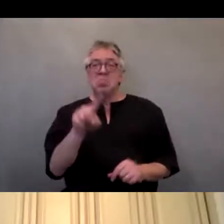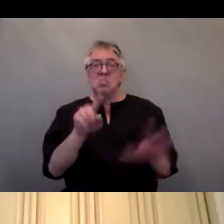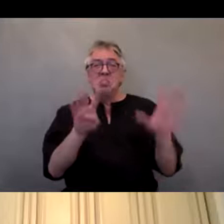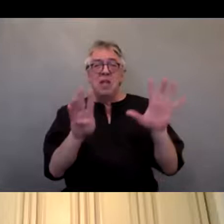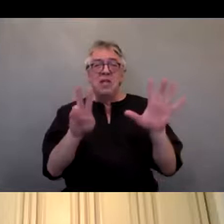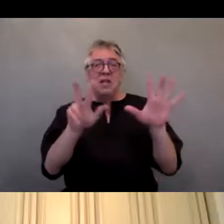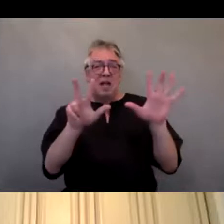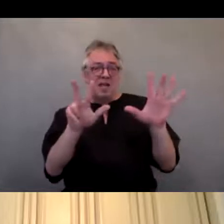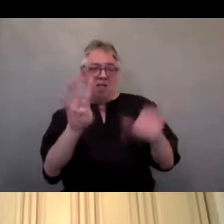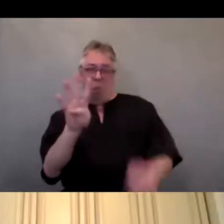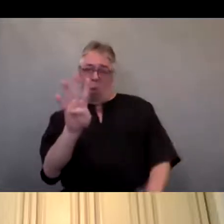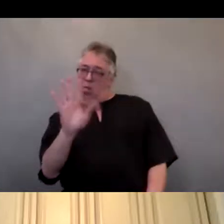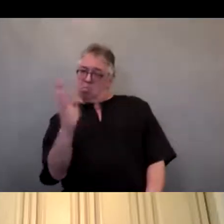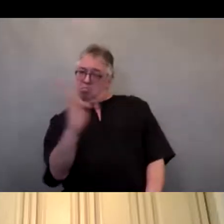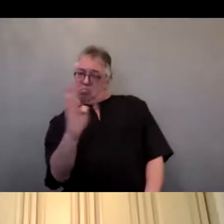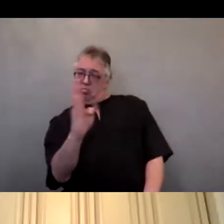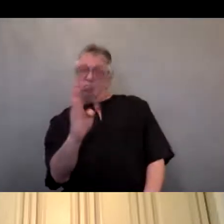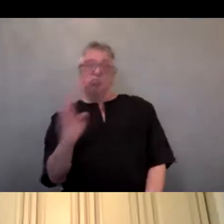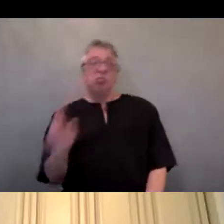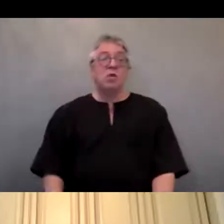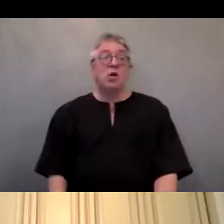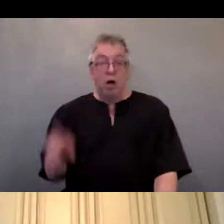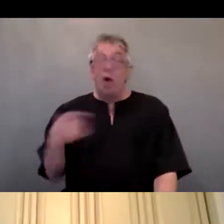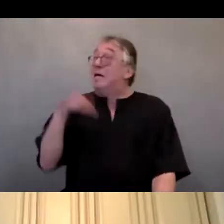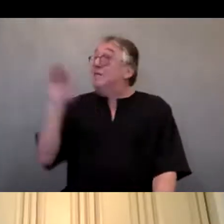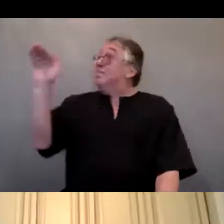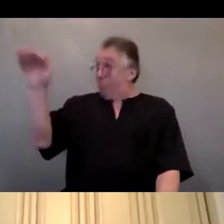implant at that time, and this was about